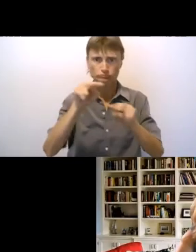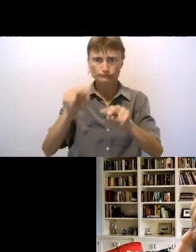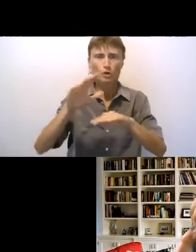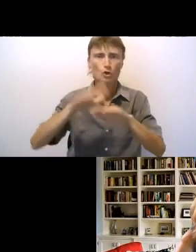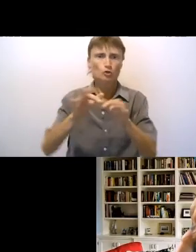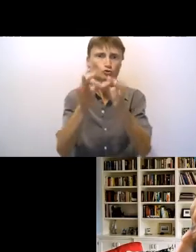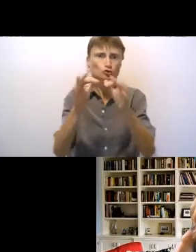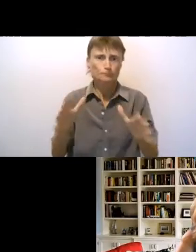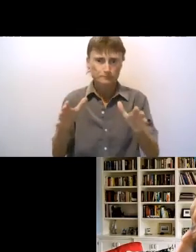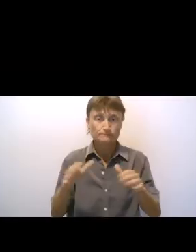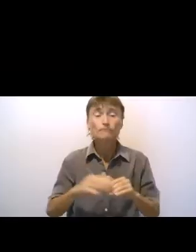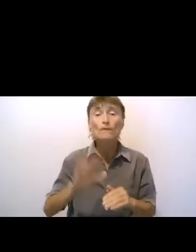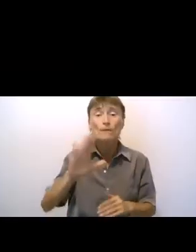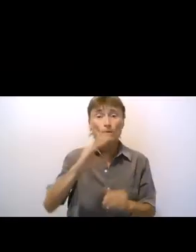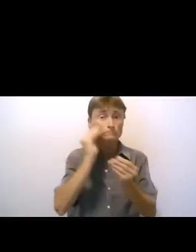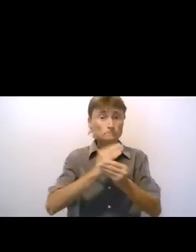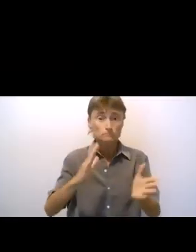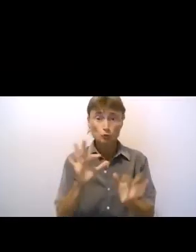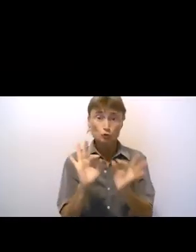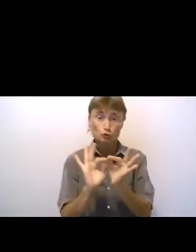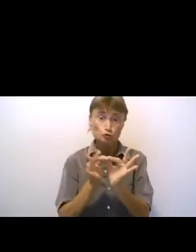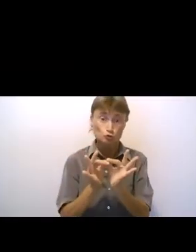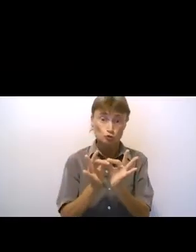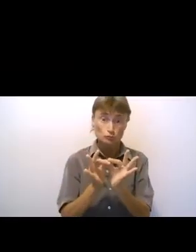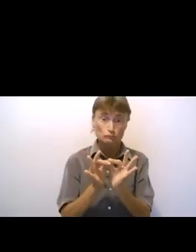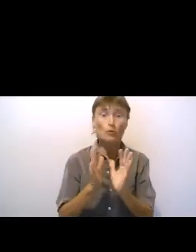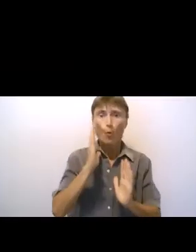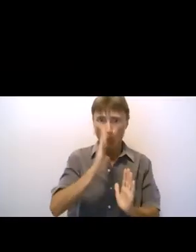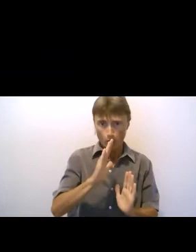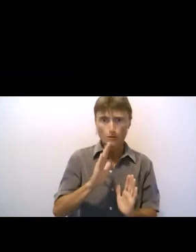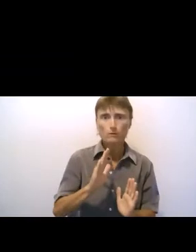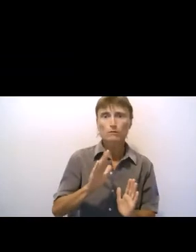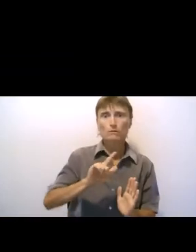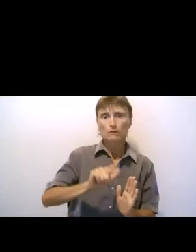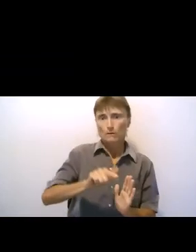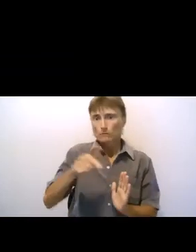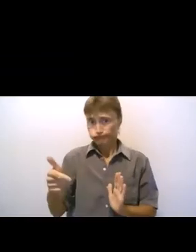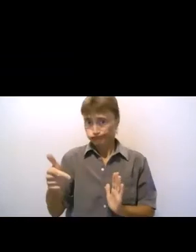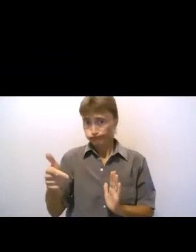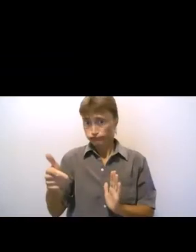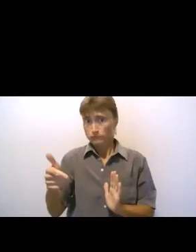as they switch. You can still pin a video to your main screen through the same menu.